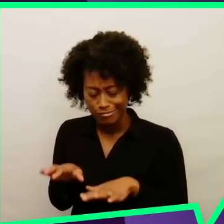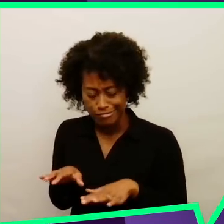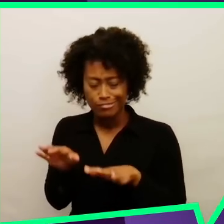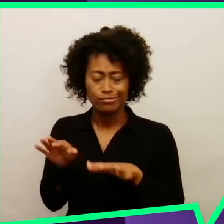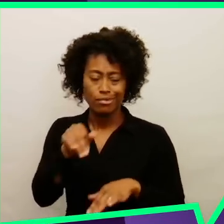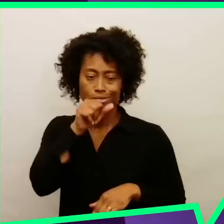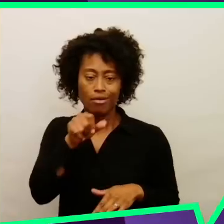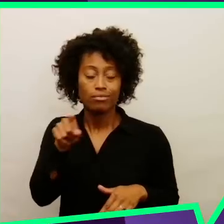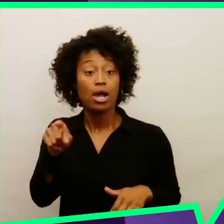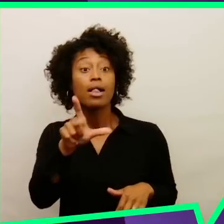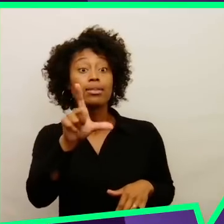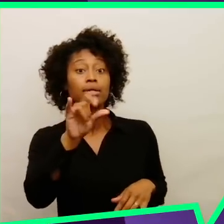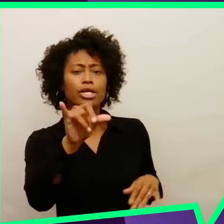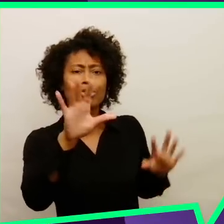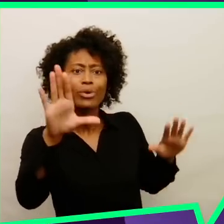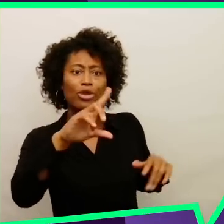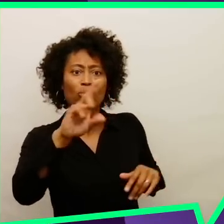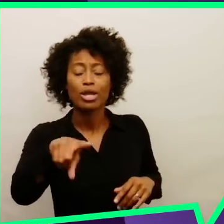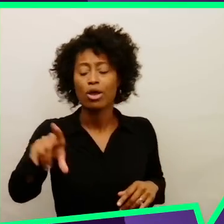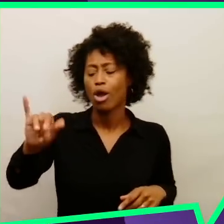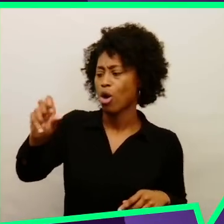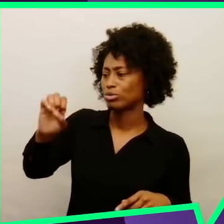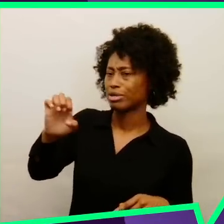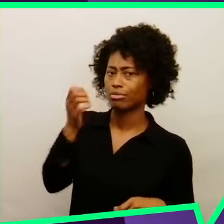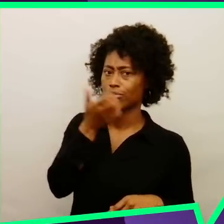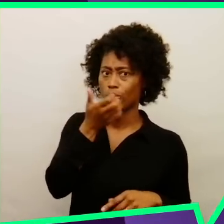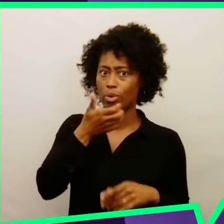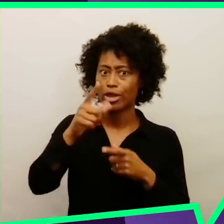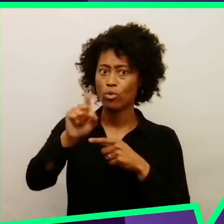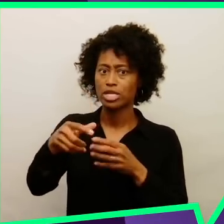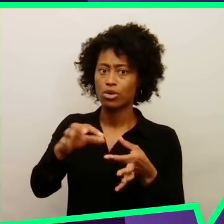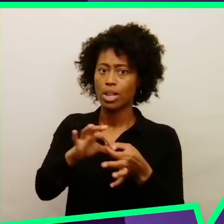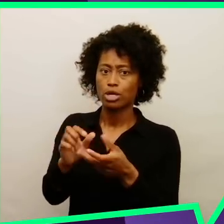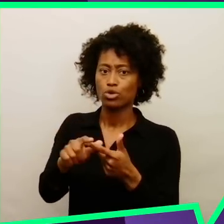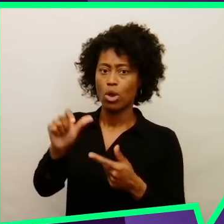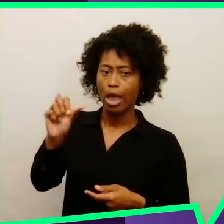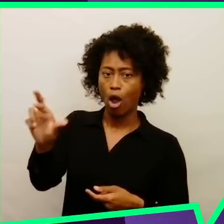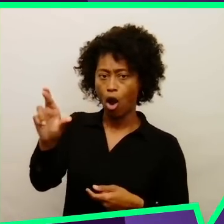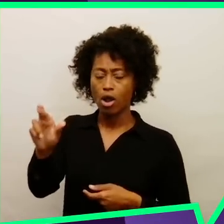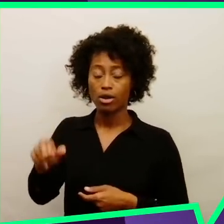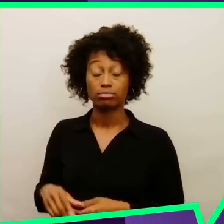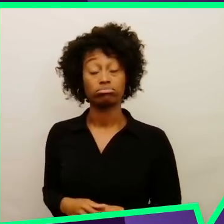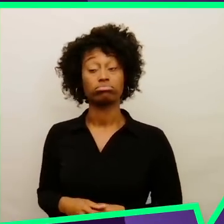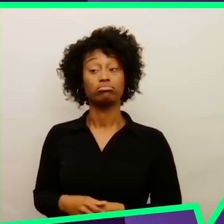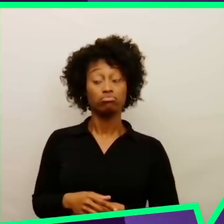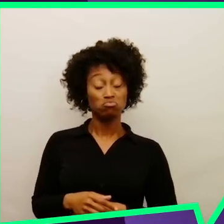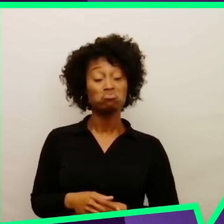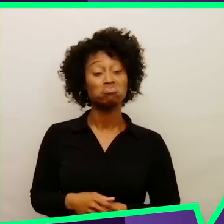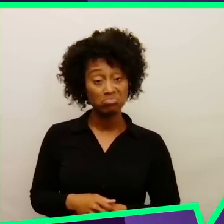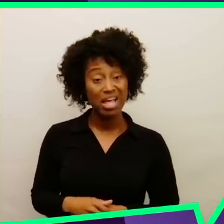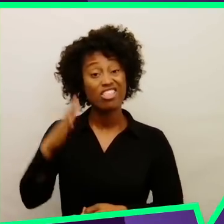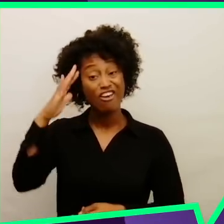Man, that is awesome. She is the best. I'm a big fan. Lily, great questions, as always.